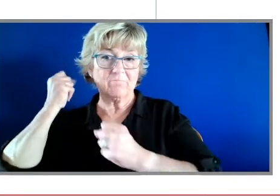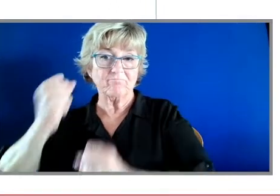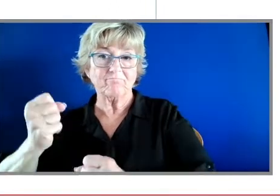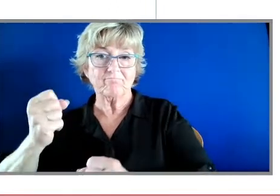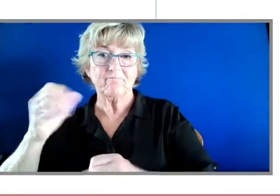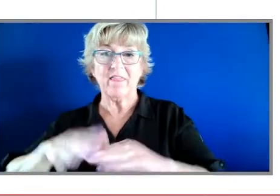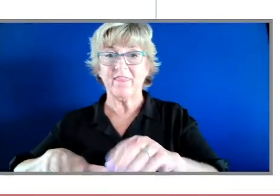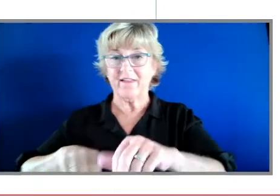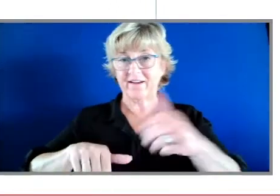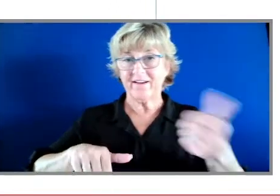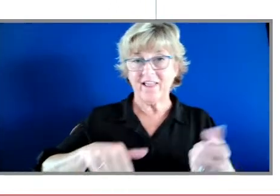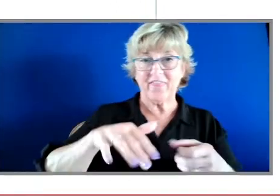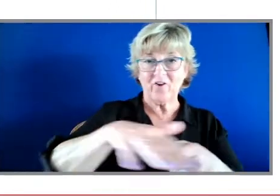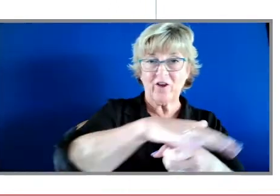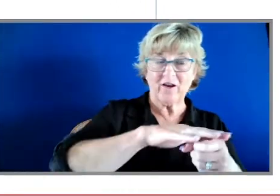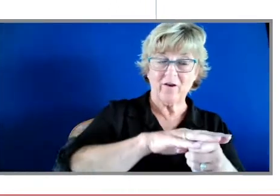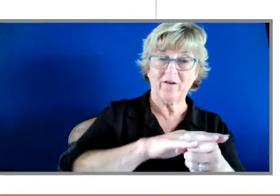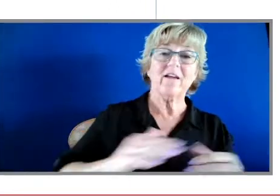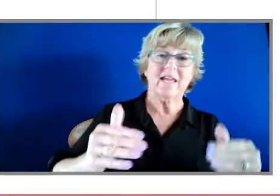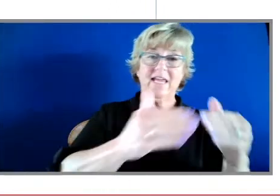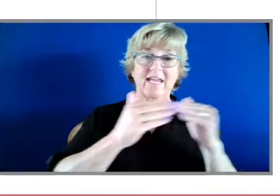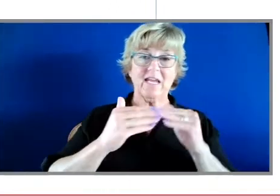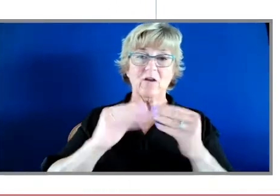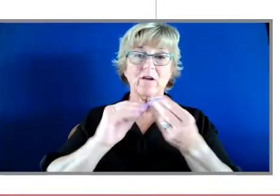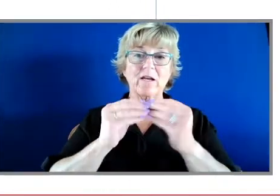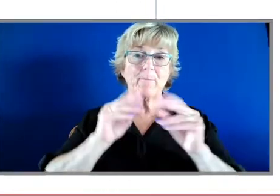Studio: power than another, so equal population is the absolute first rule.